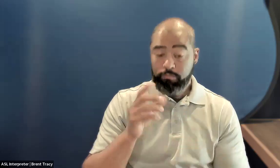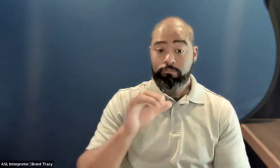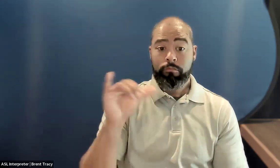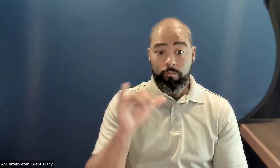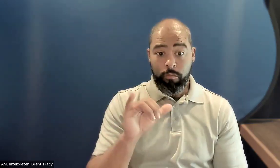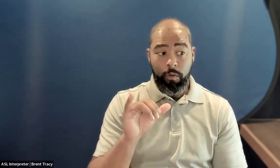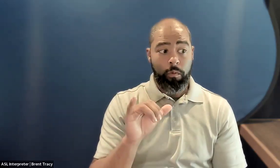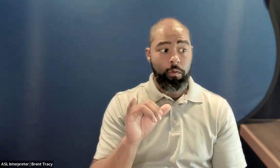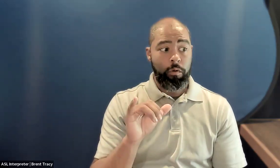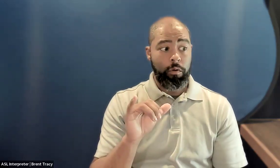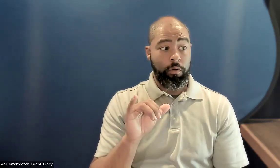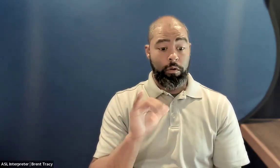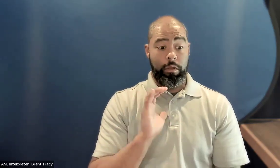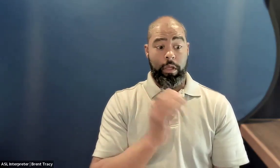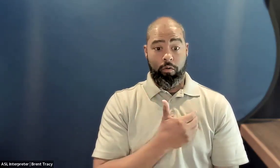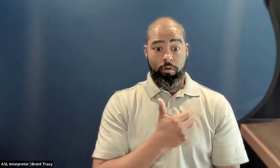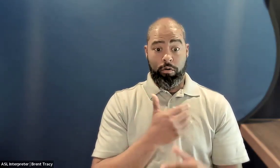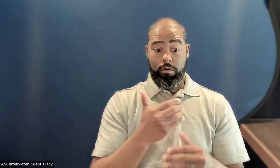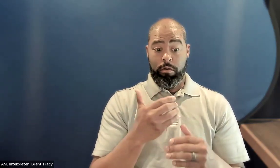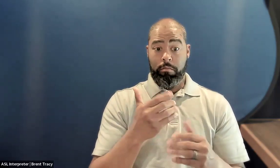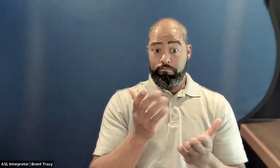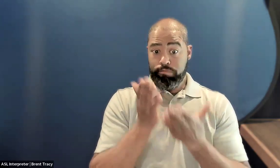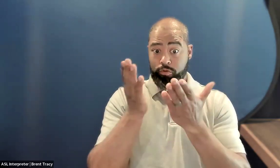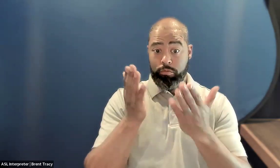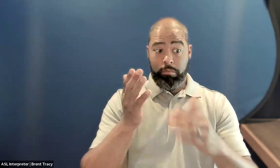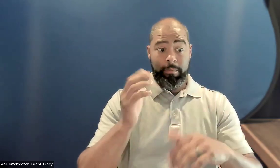additional analysis that currently occurs through the